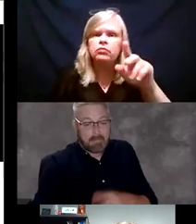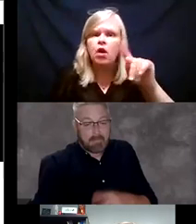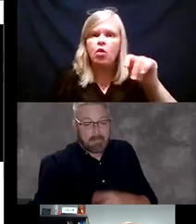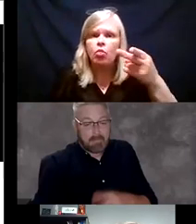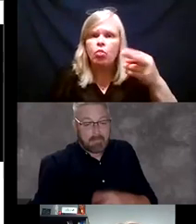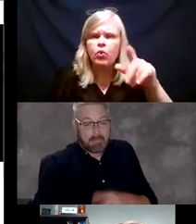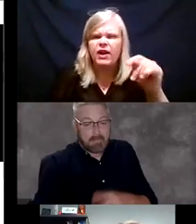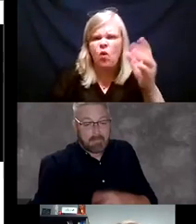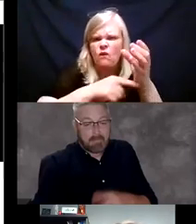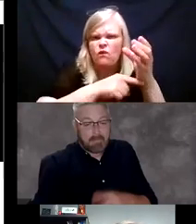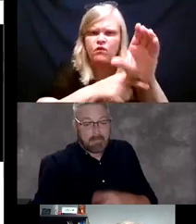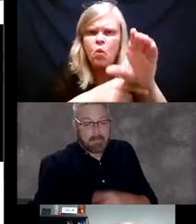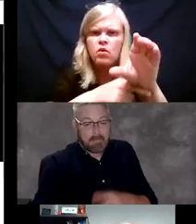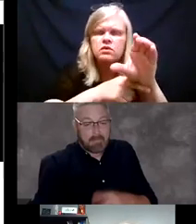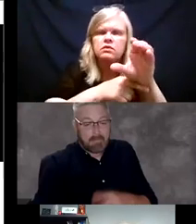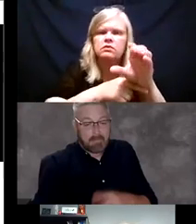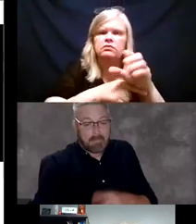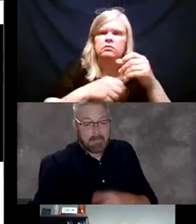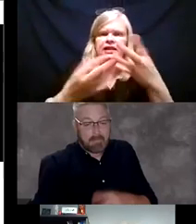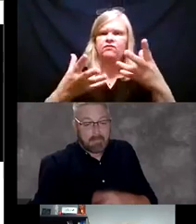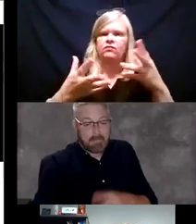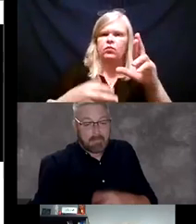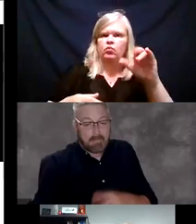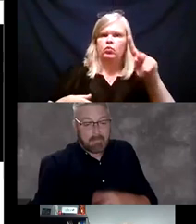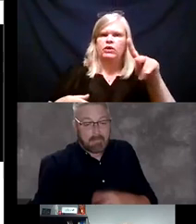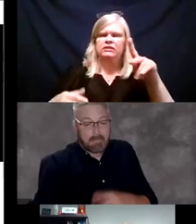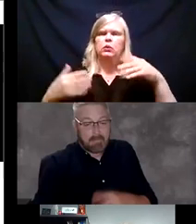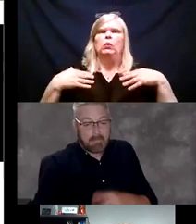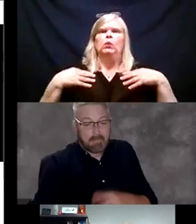CREATES A SUBSTANTIAL RISK OF DEATH OR SERIOUS INJURY, EVEN TO